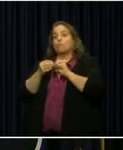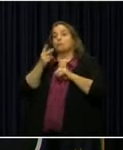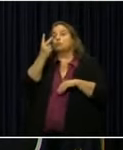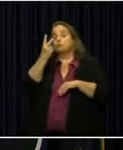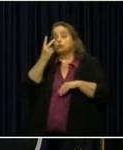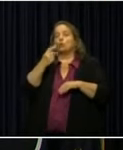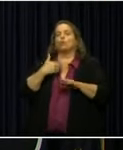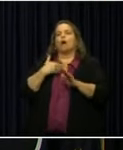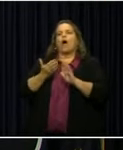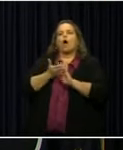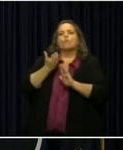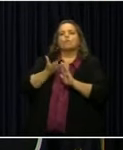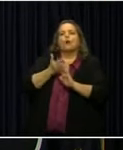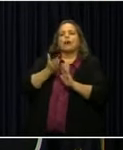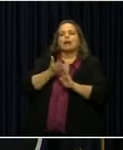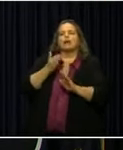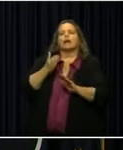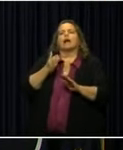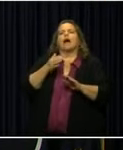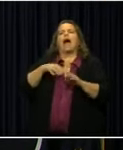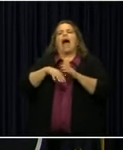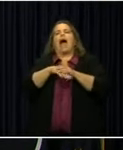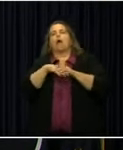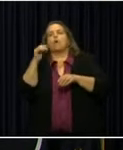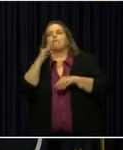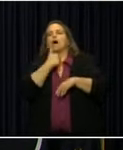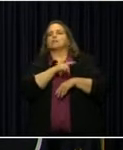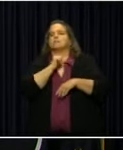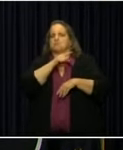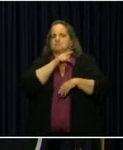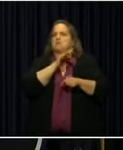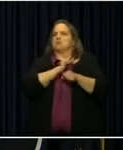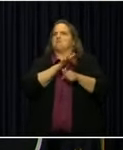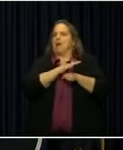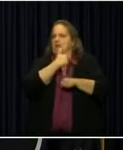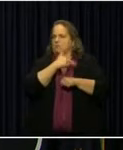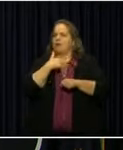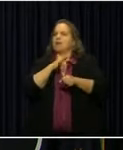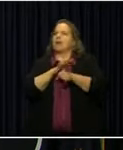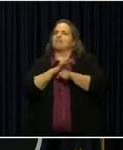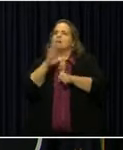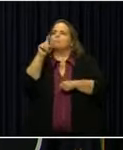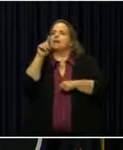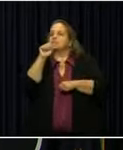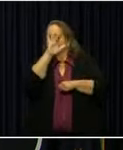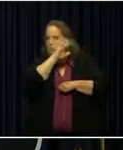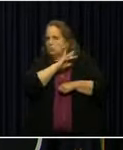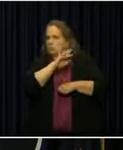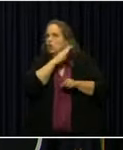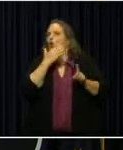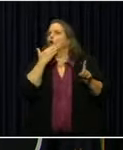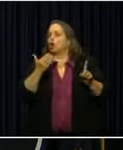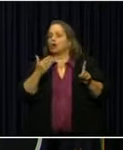THIS. AND LET ME JUST CHECK BECAUSE PEOPLE ARE WATCHING, CAN PEOPLE AT HOME HEAR?